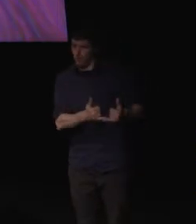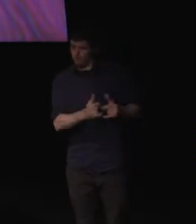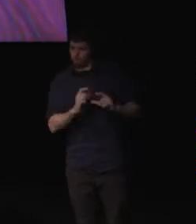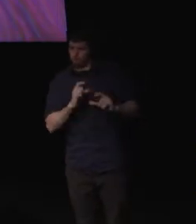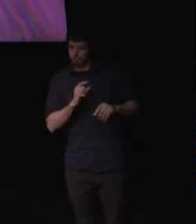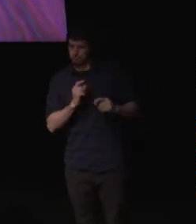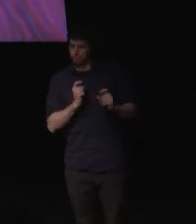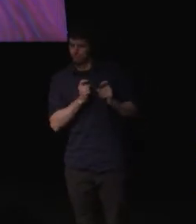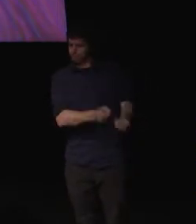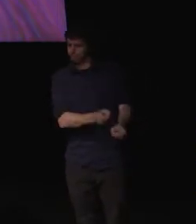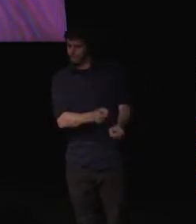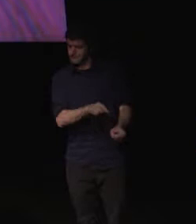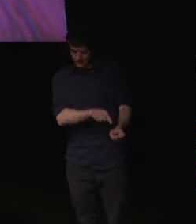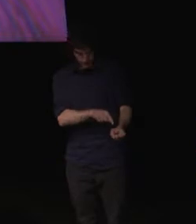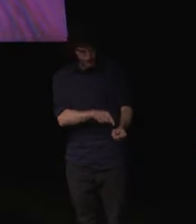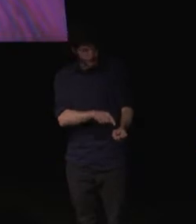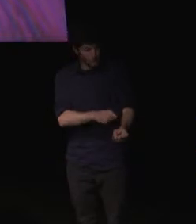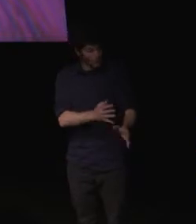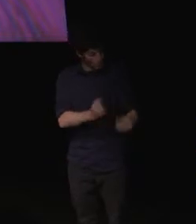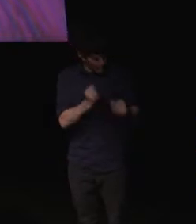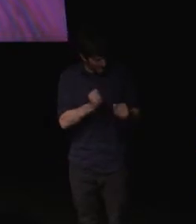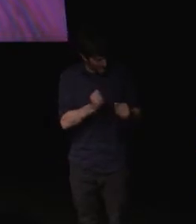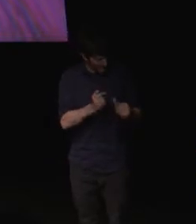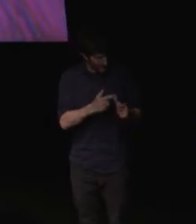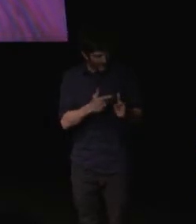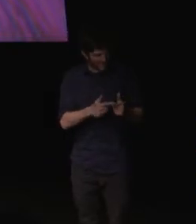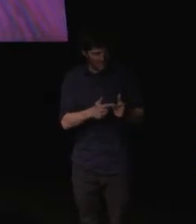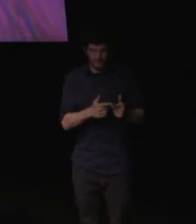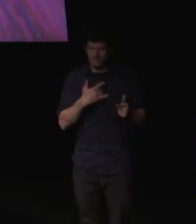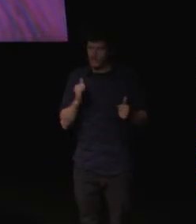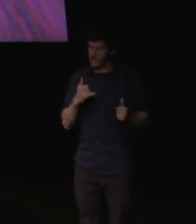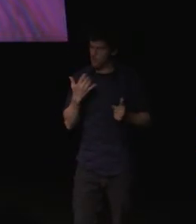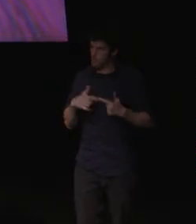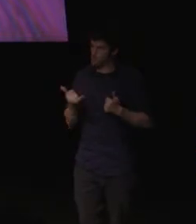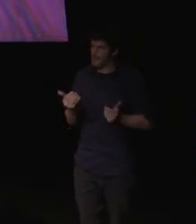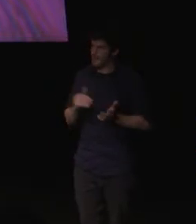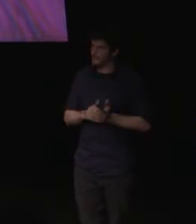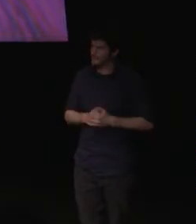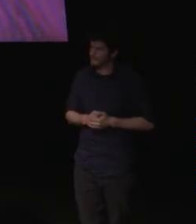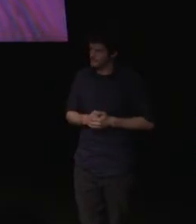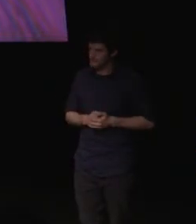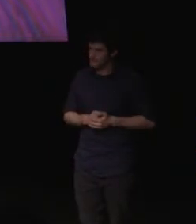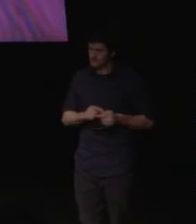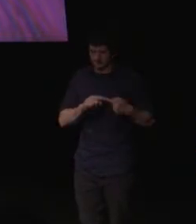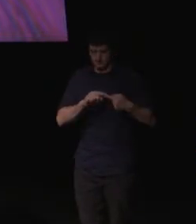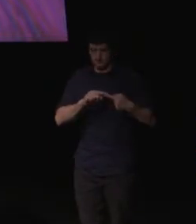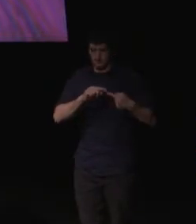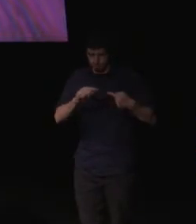and to kind to come back at the end of it saying "maybe I wanna go and play again". So we think about, again,